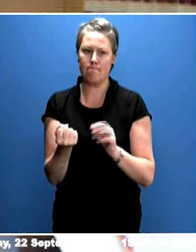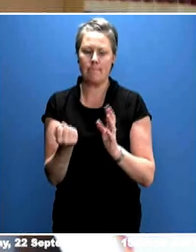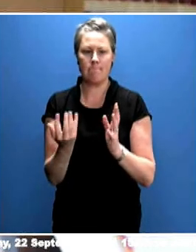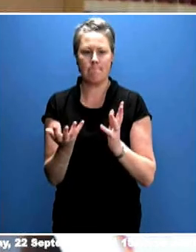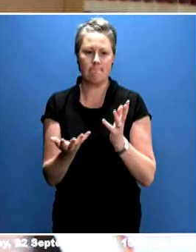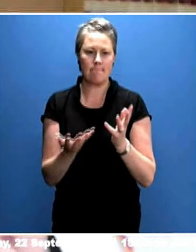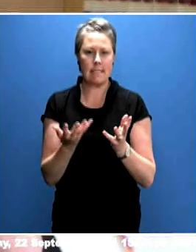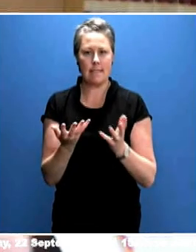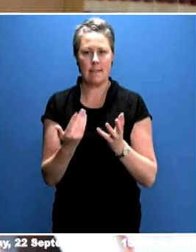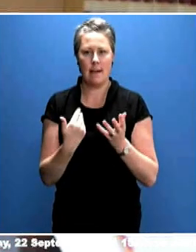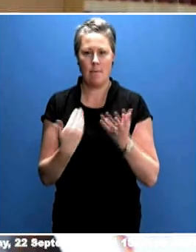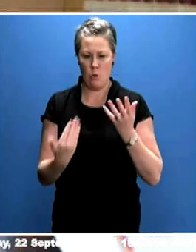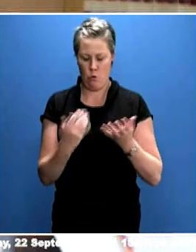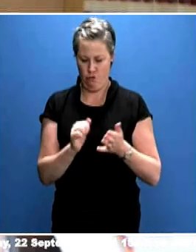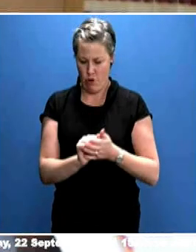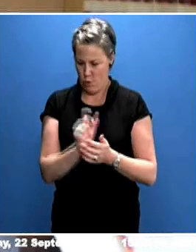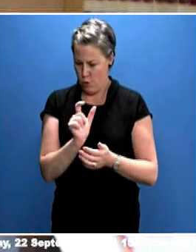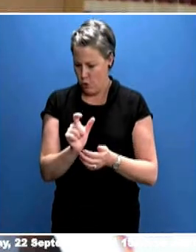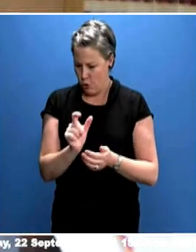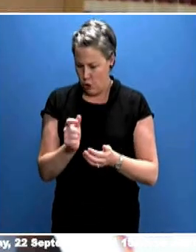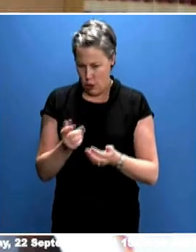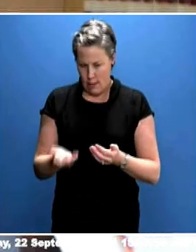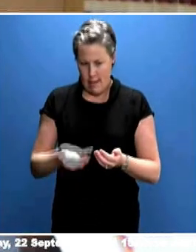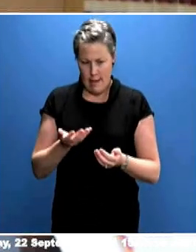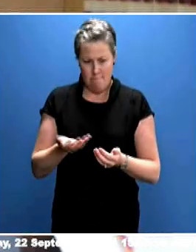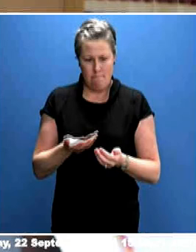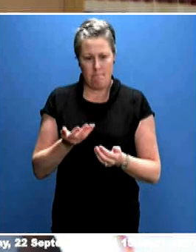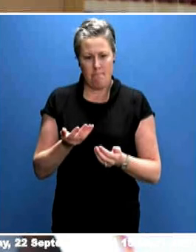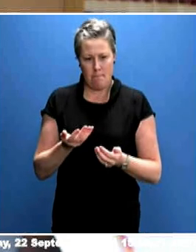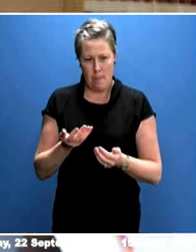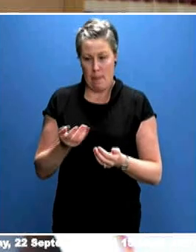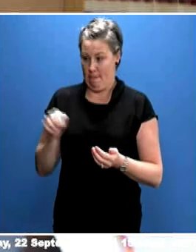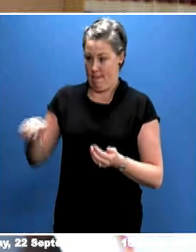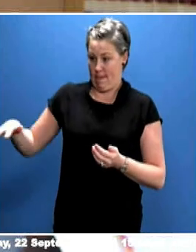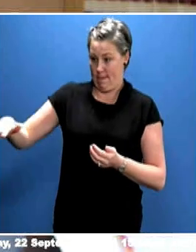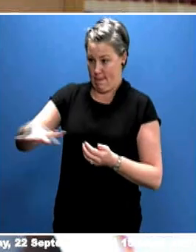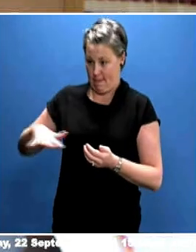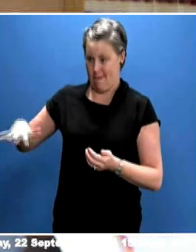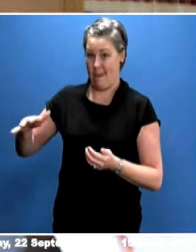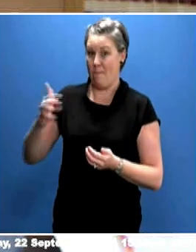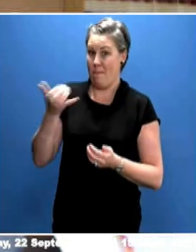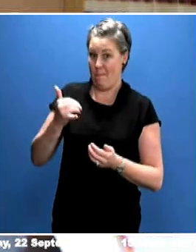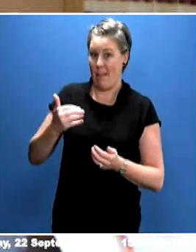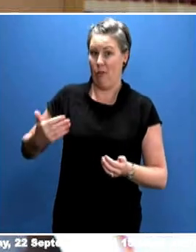I'm not quite sure what the word is, but a location where it may have involved Stolen Generation children.